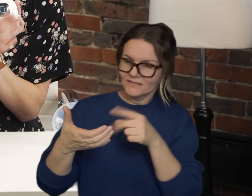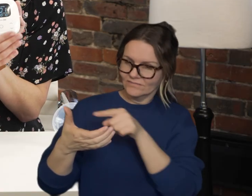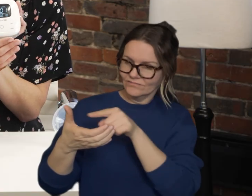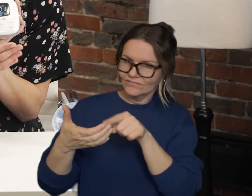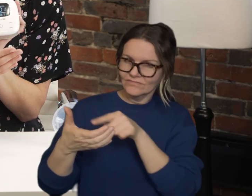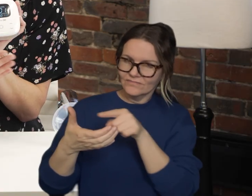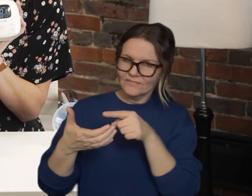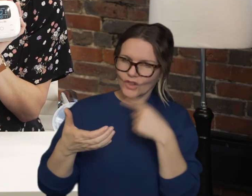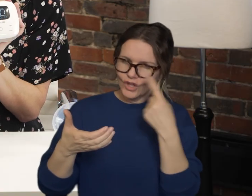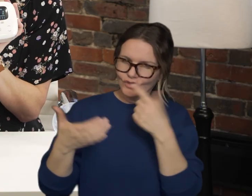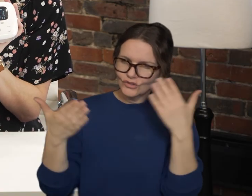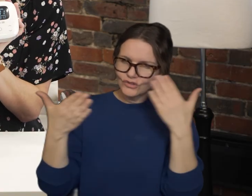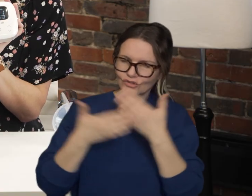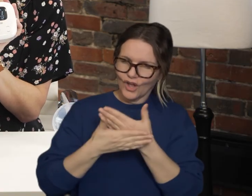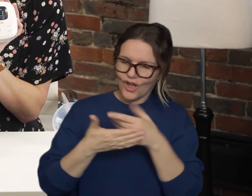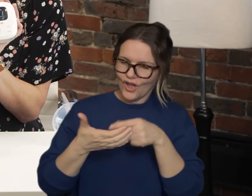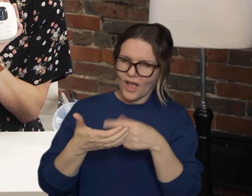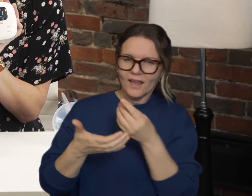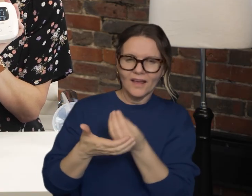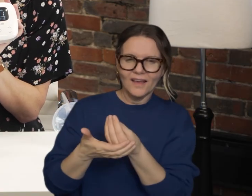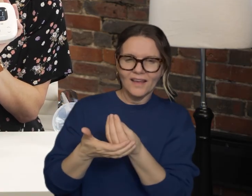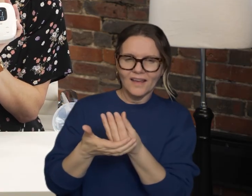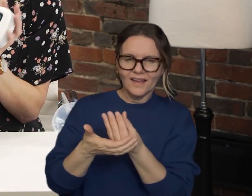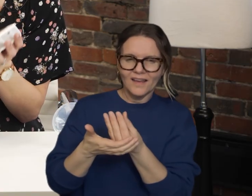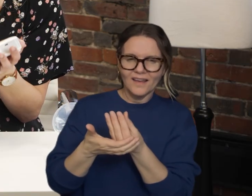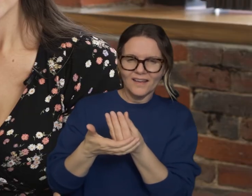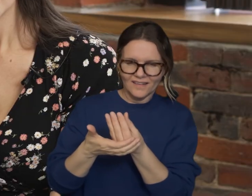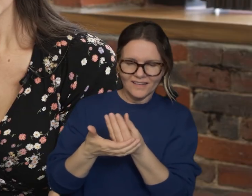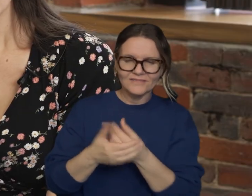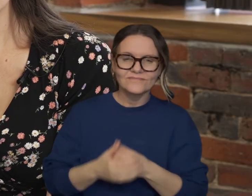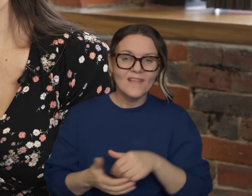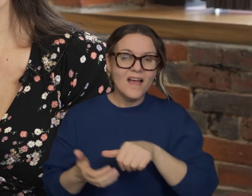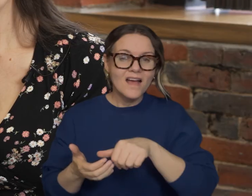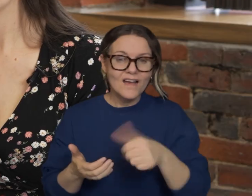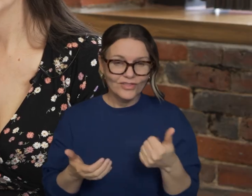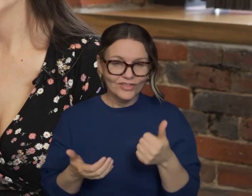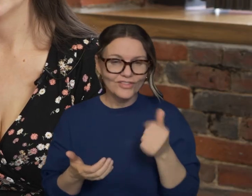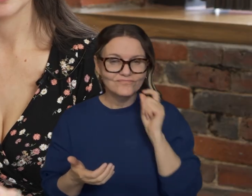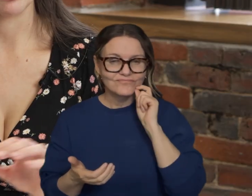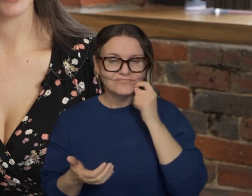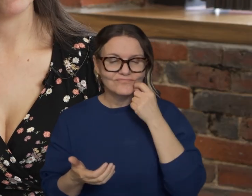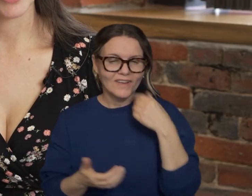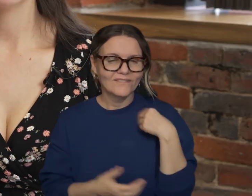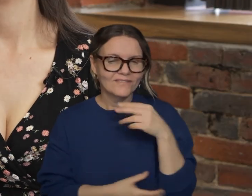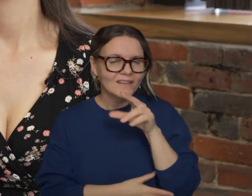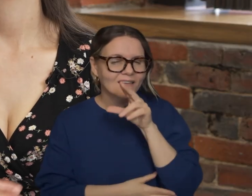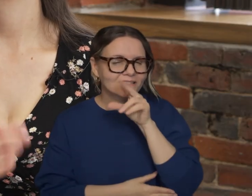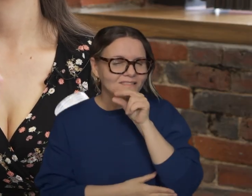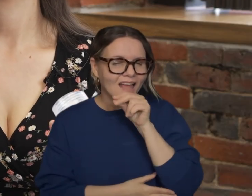even if it were dark because it has have the LCD display another feature is the duckbill valve so